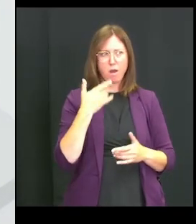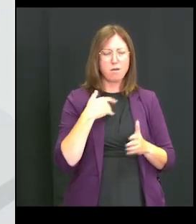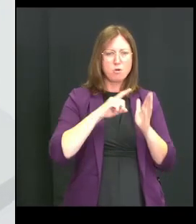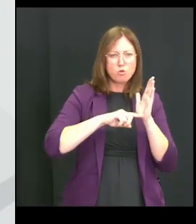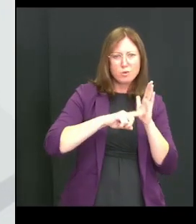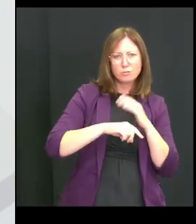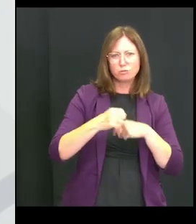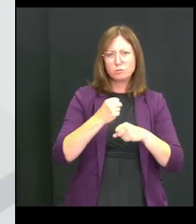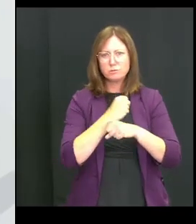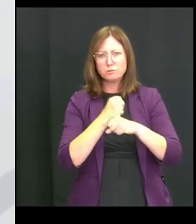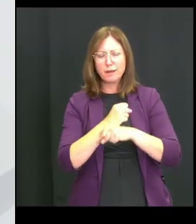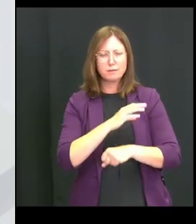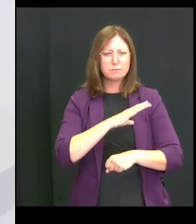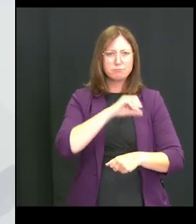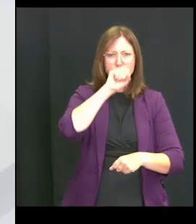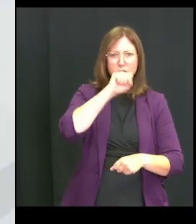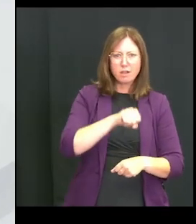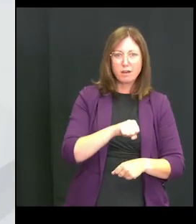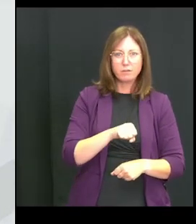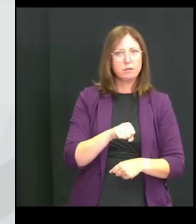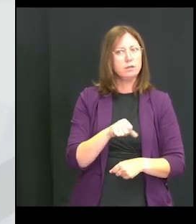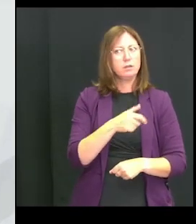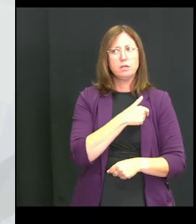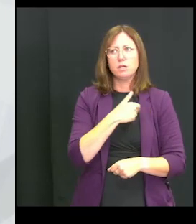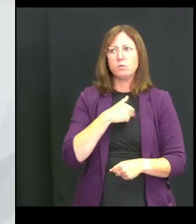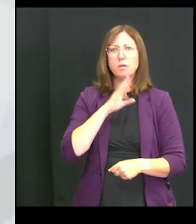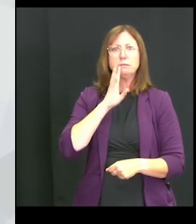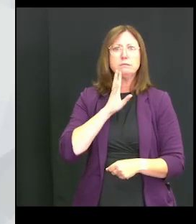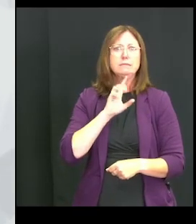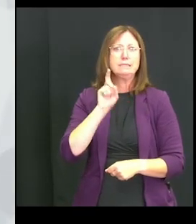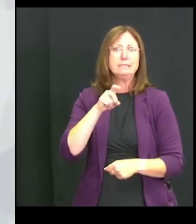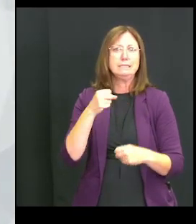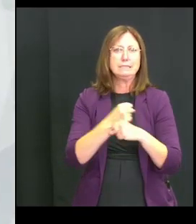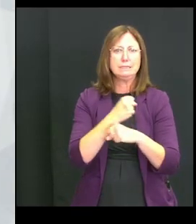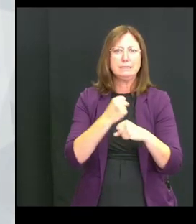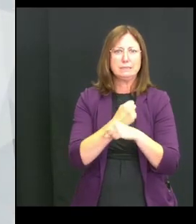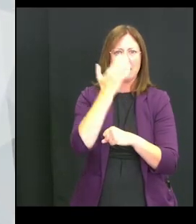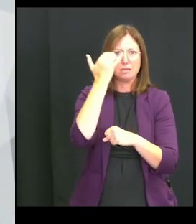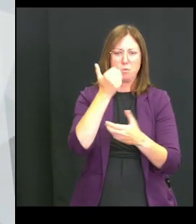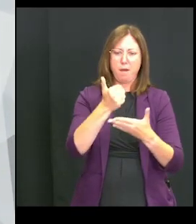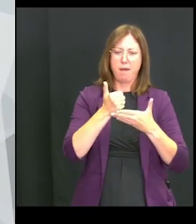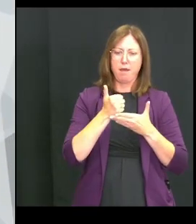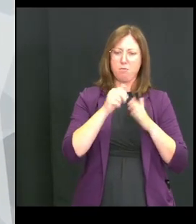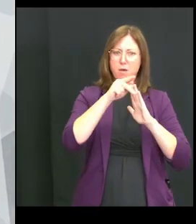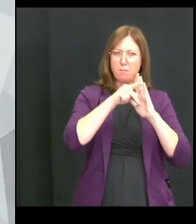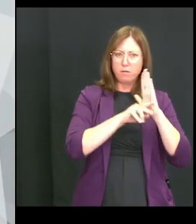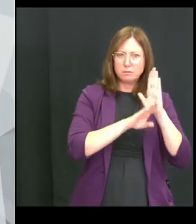and we need data to be able to make good policies and to present options to government